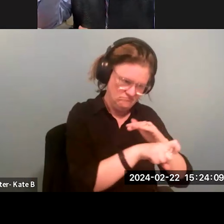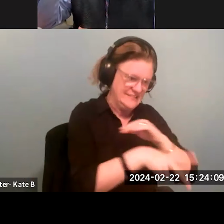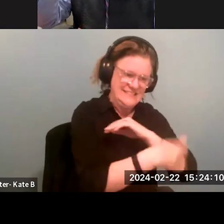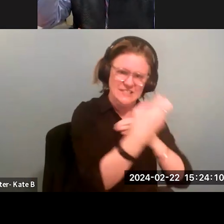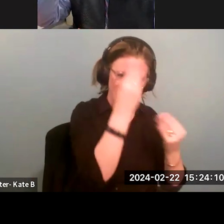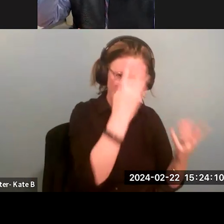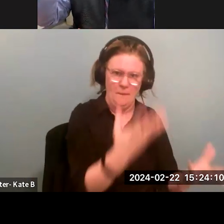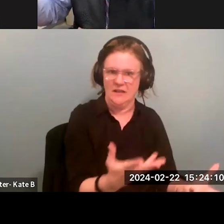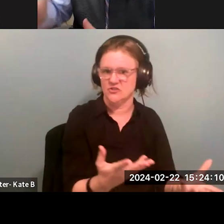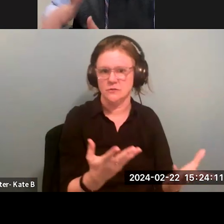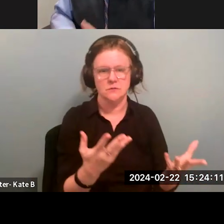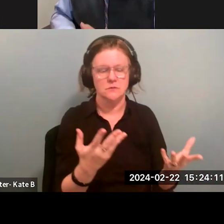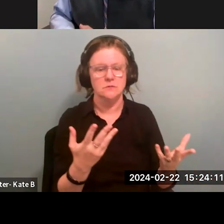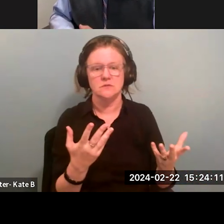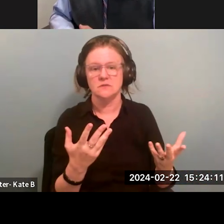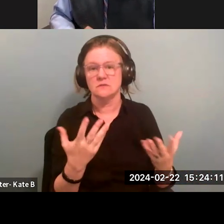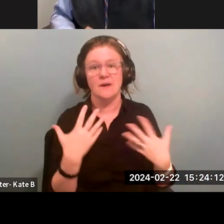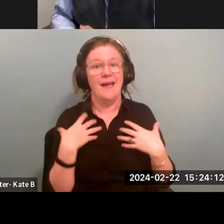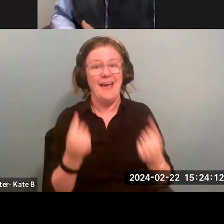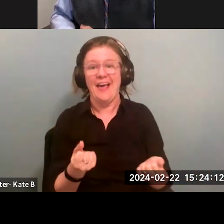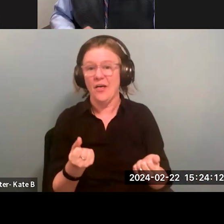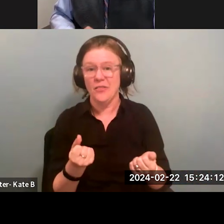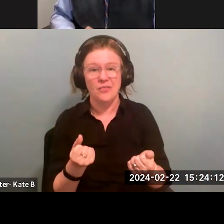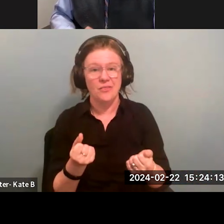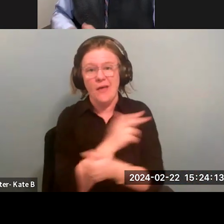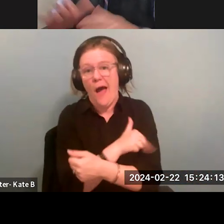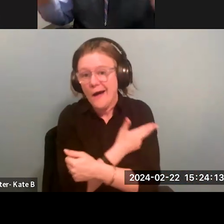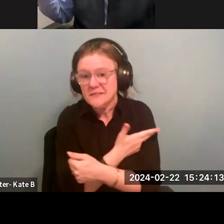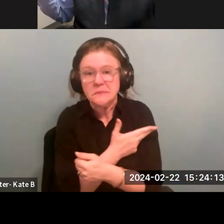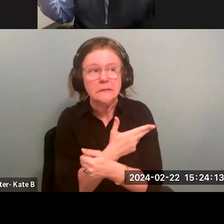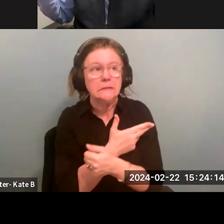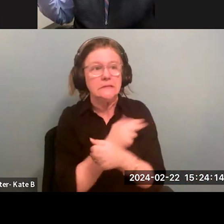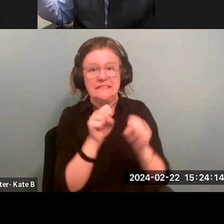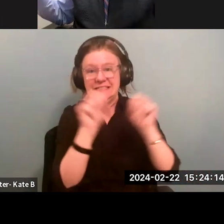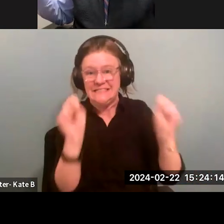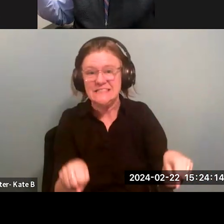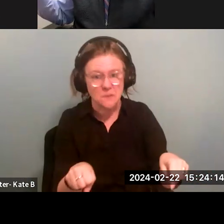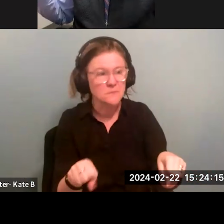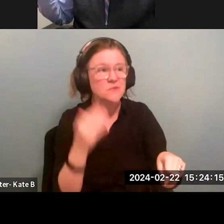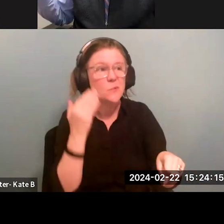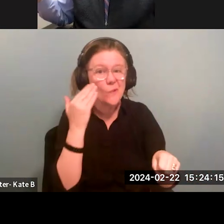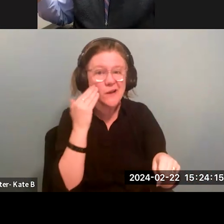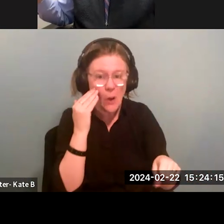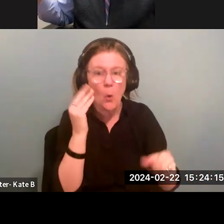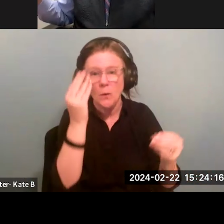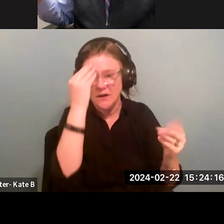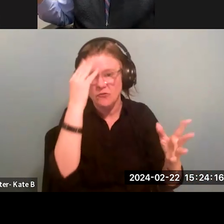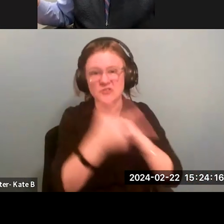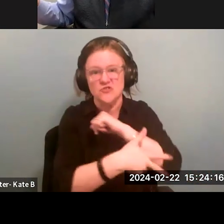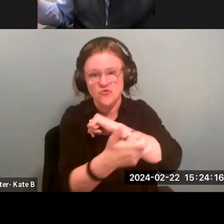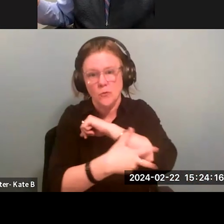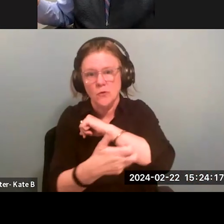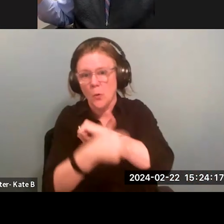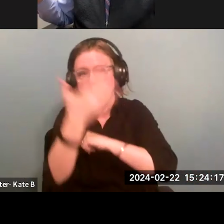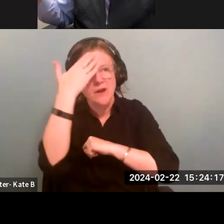There's different health network breaches that take place. So let's just live in a world where we assume that all that information is out there